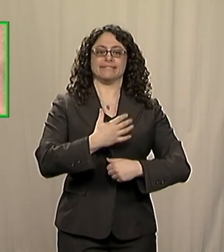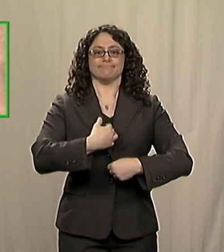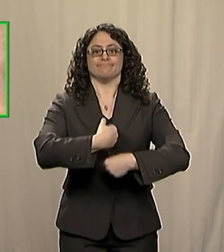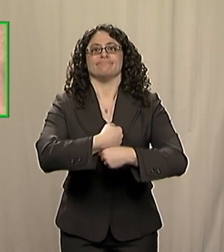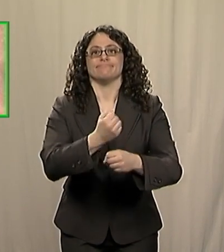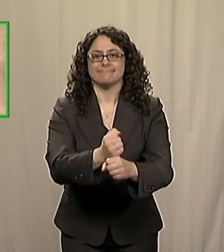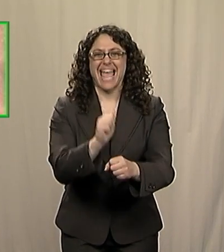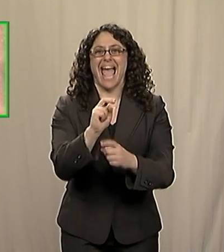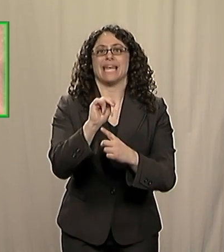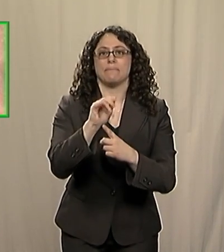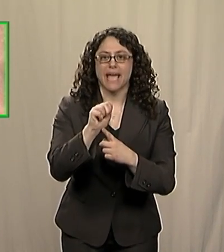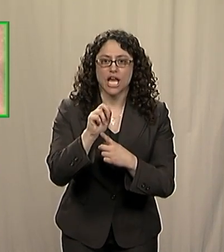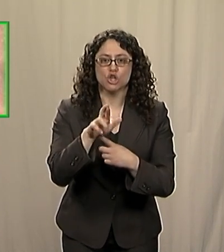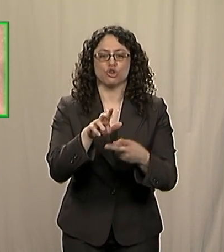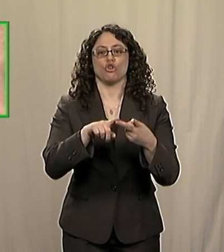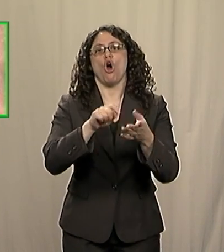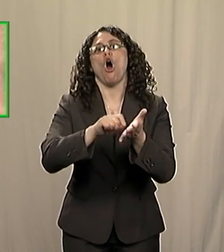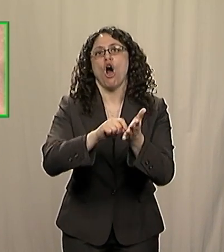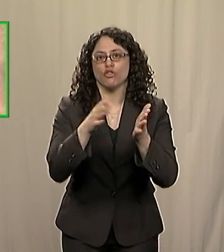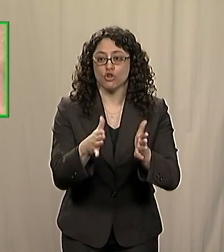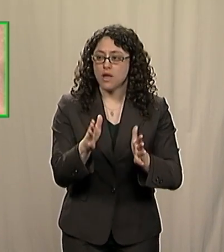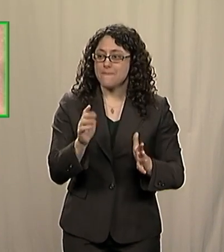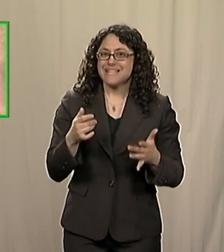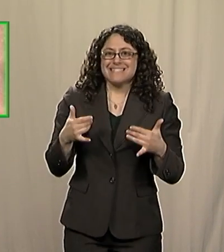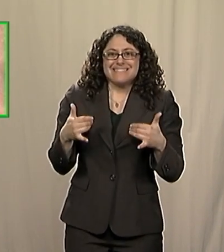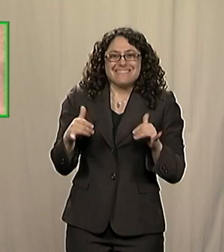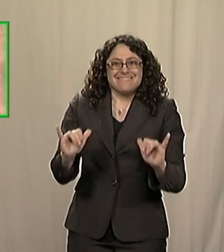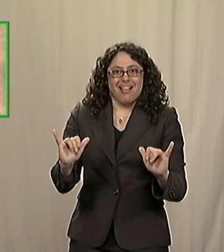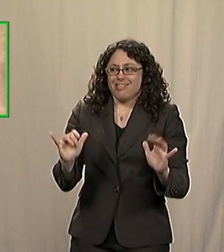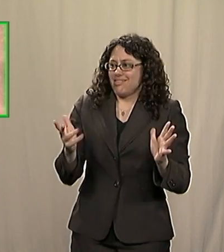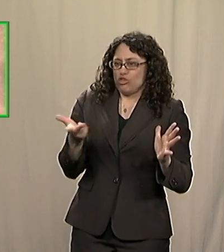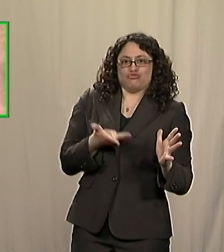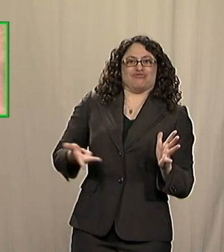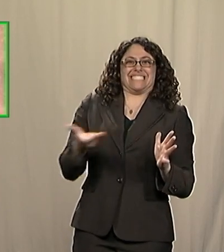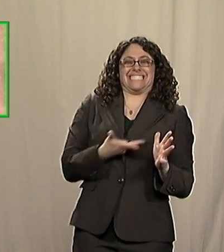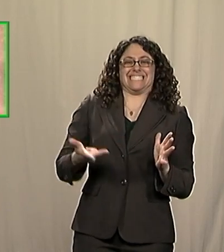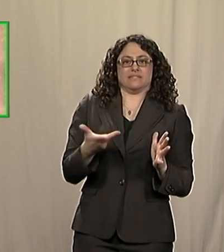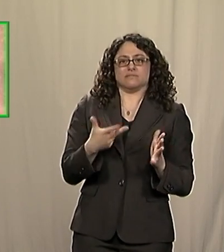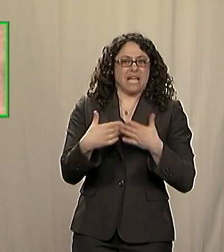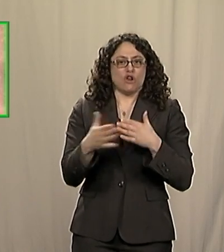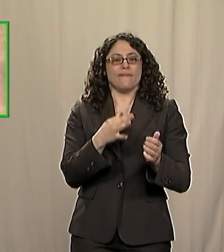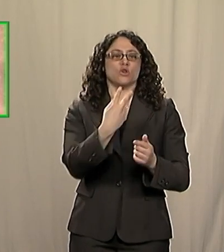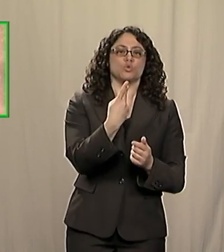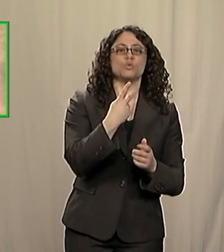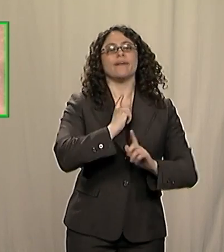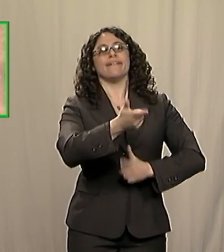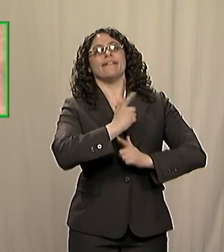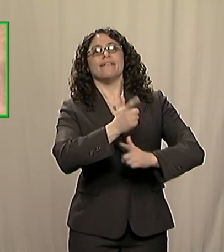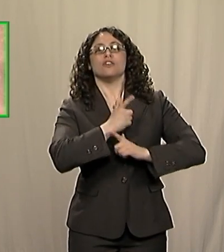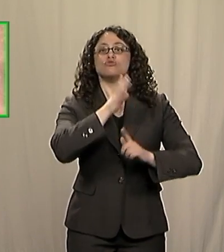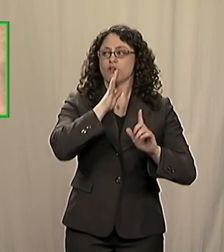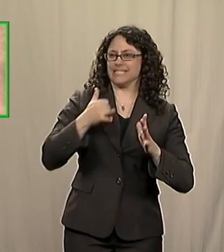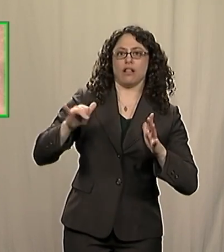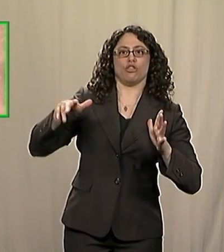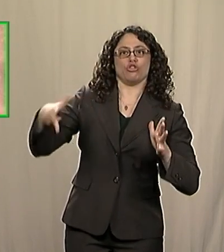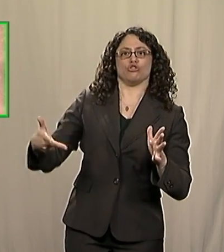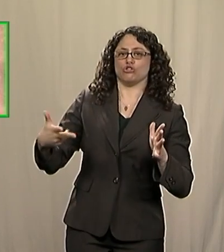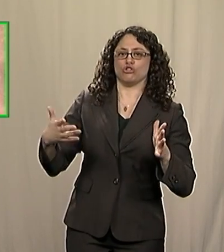However, that accommodation is still happens amongst the participants here. That gives us a background on what we do